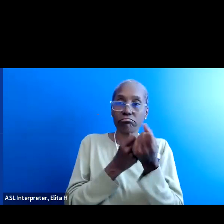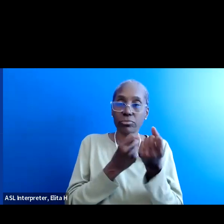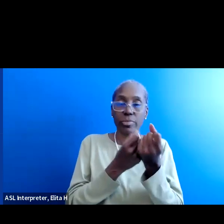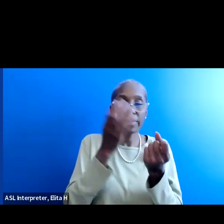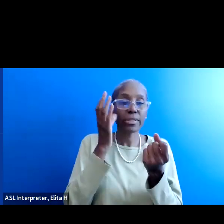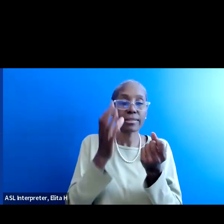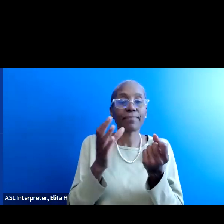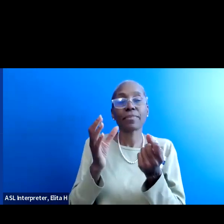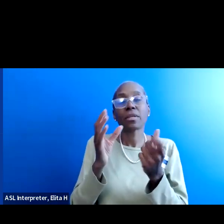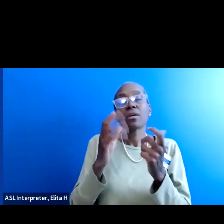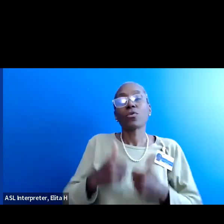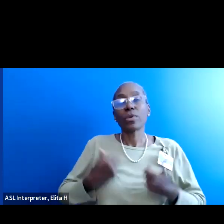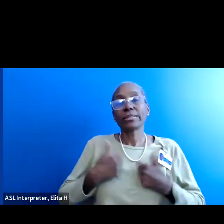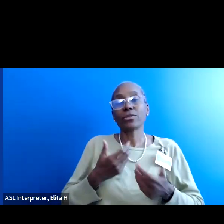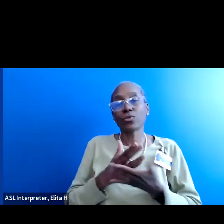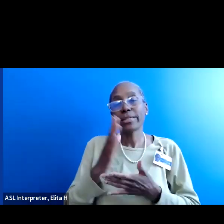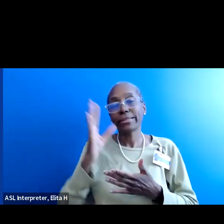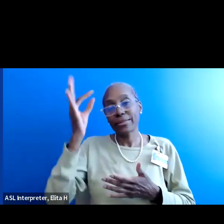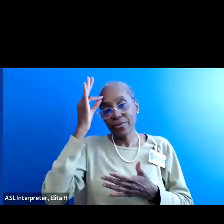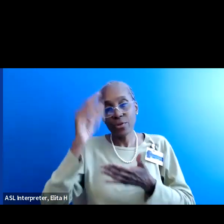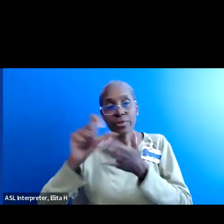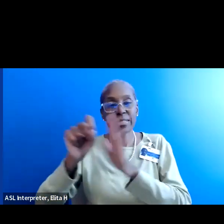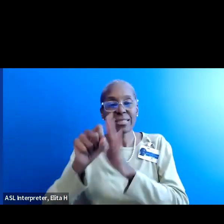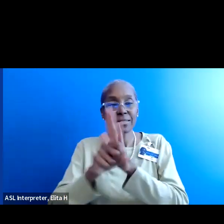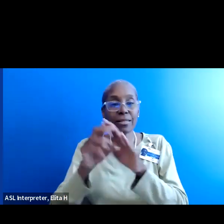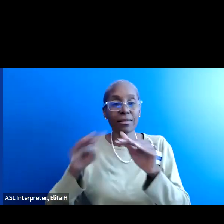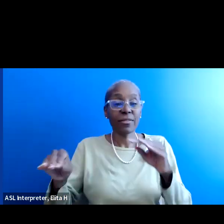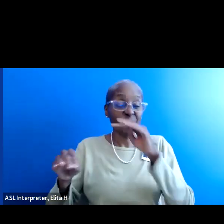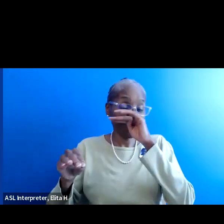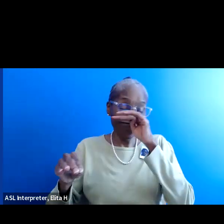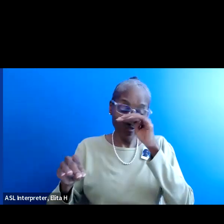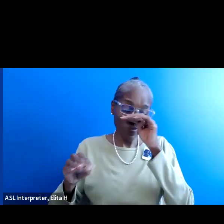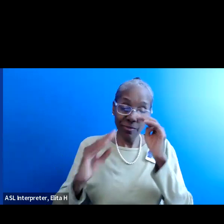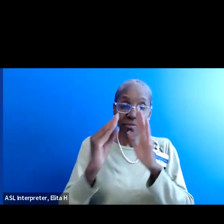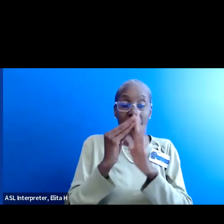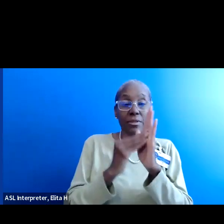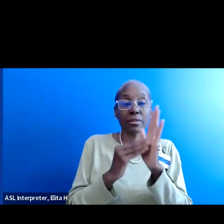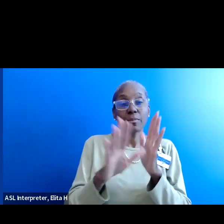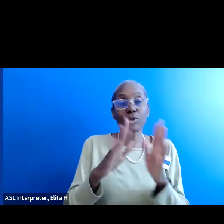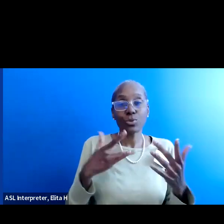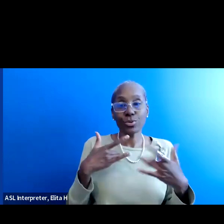both the federal and state level. Make sure you document your concerns, discuss your concerns with the